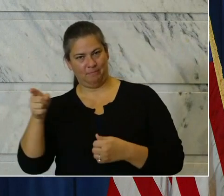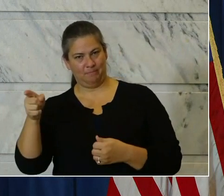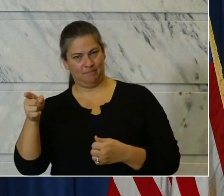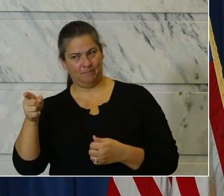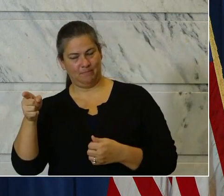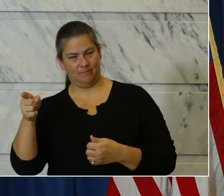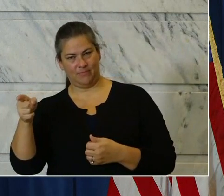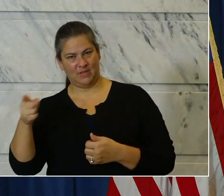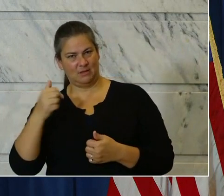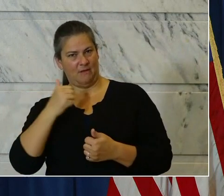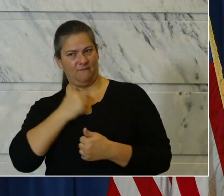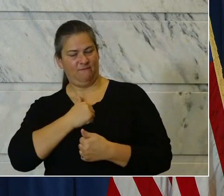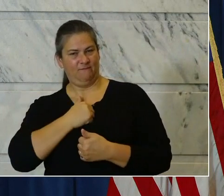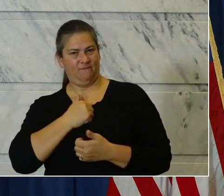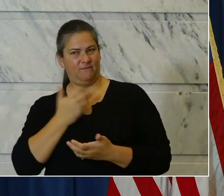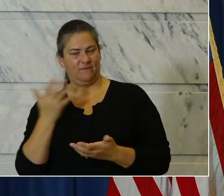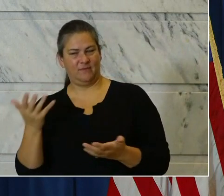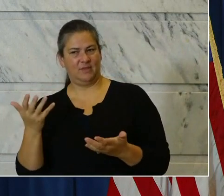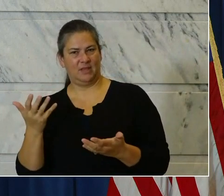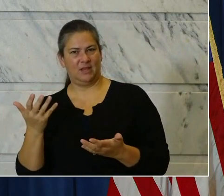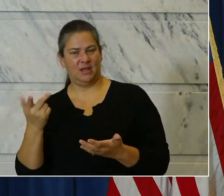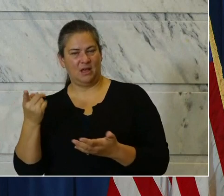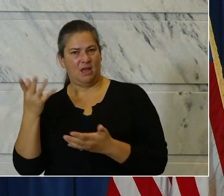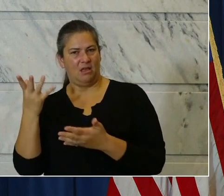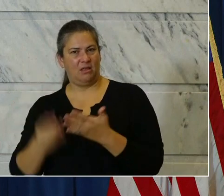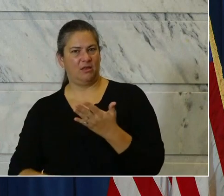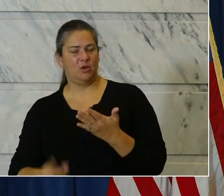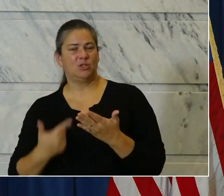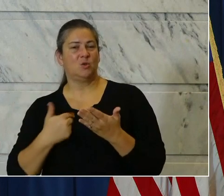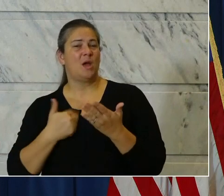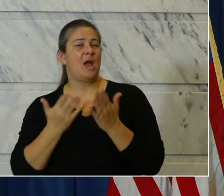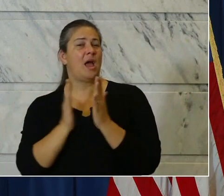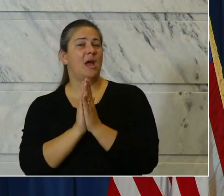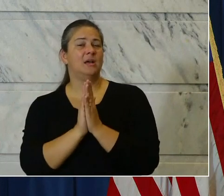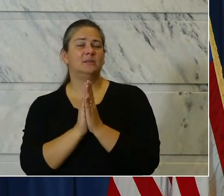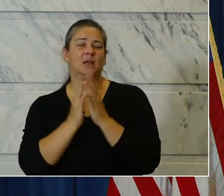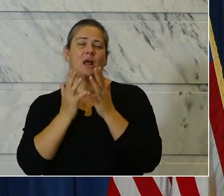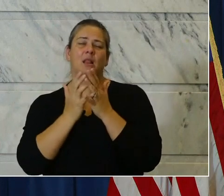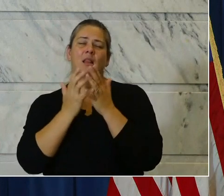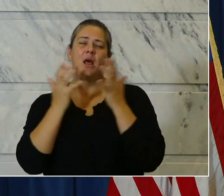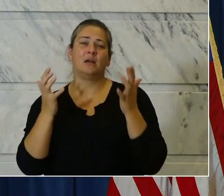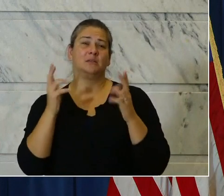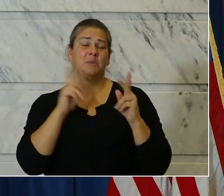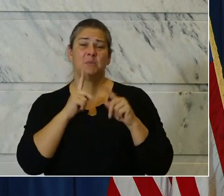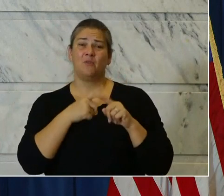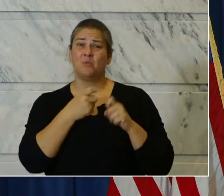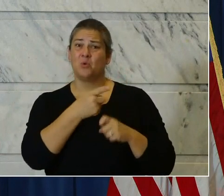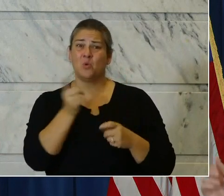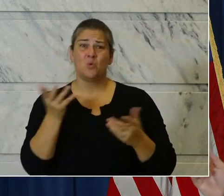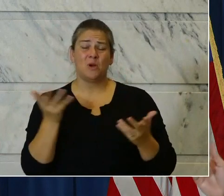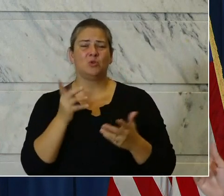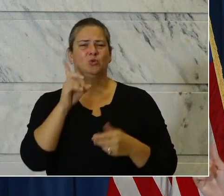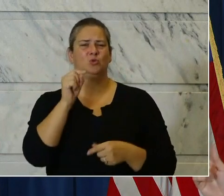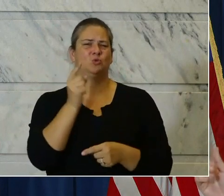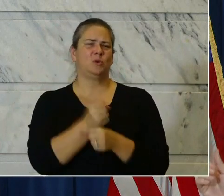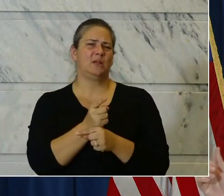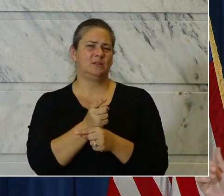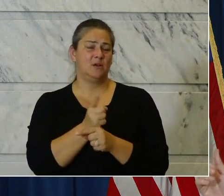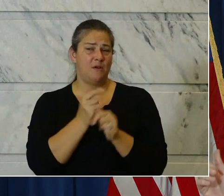WE LOVE. WE'VE LOST TOO MANY OF THEM. AND WE'RE NOT ASKING A